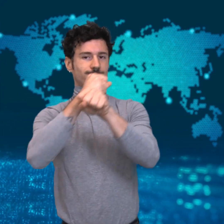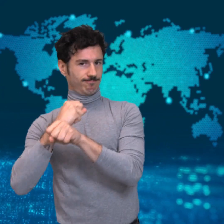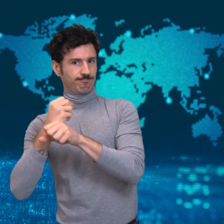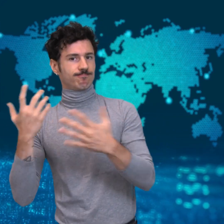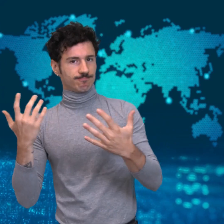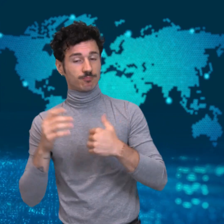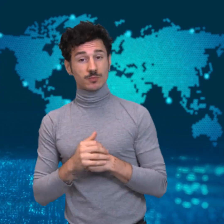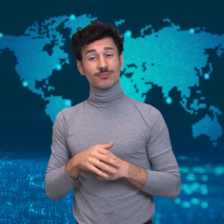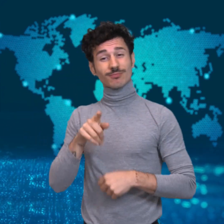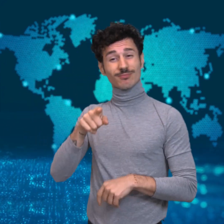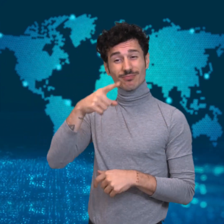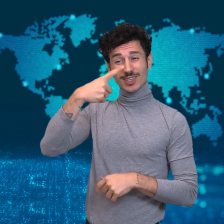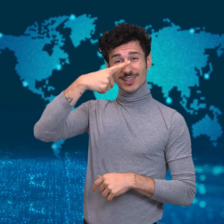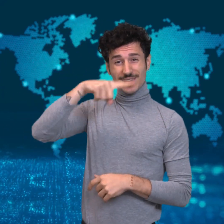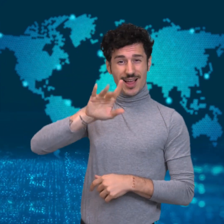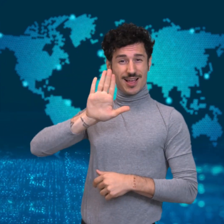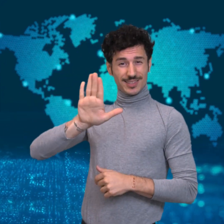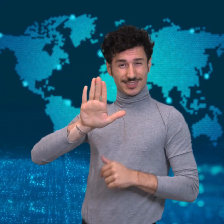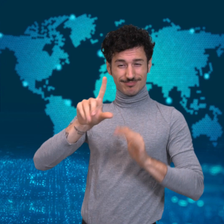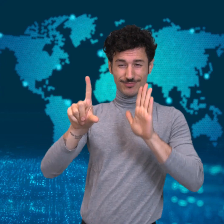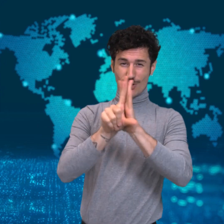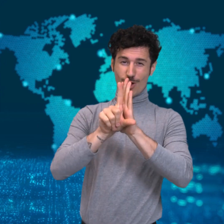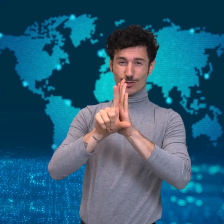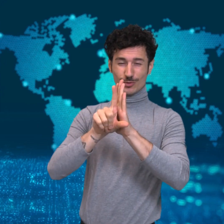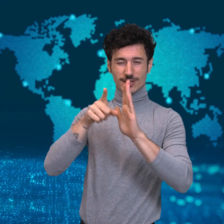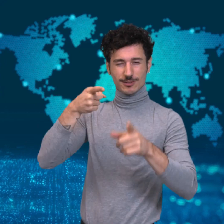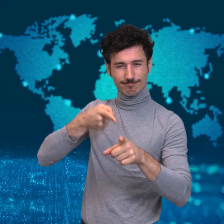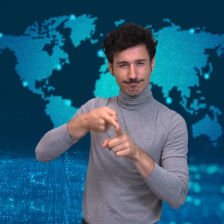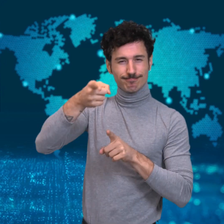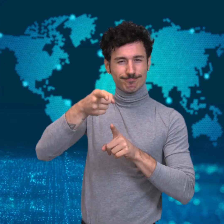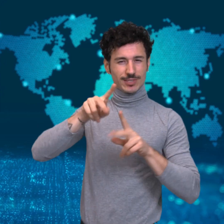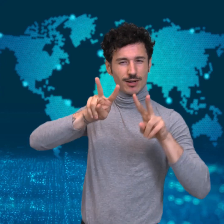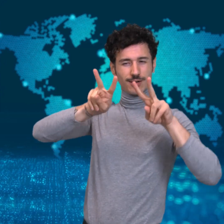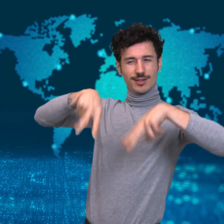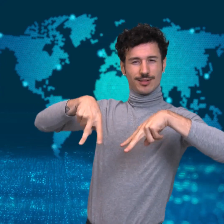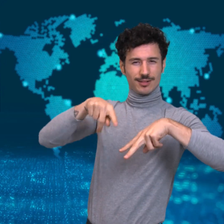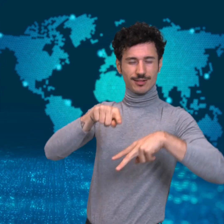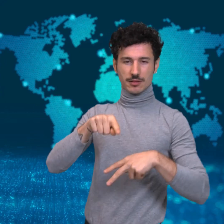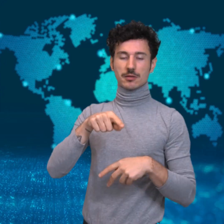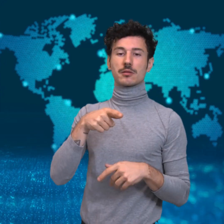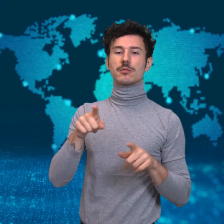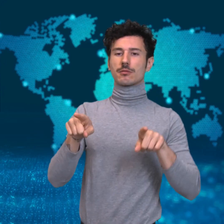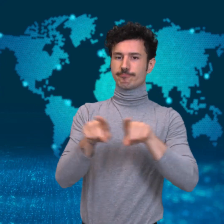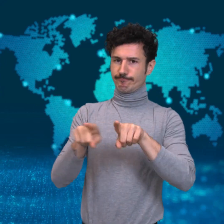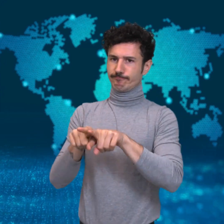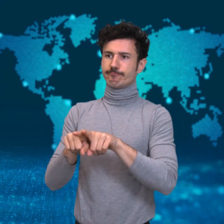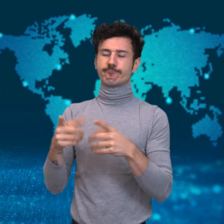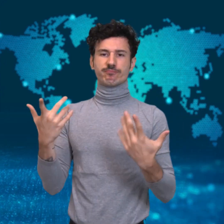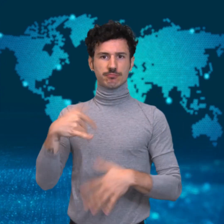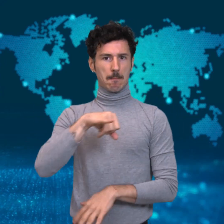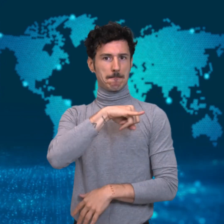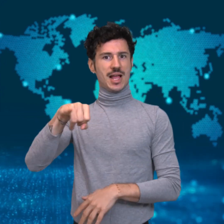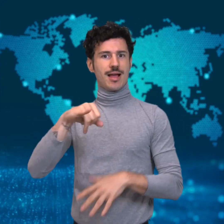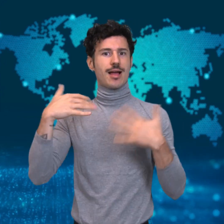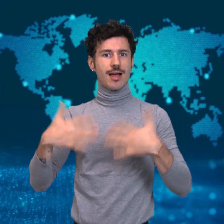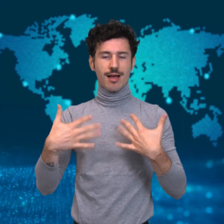Defamation is a criminal offense that can result in up to two years